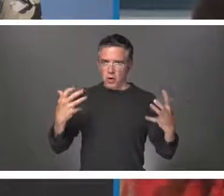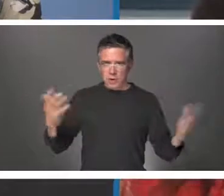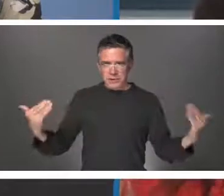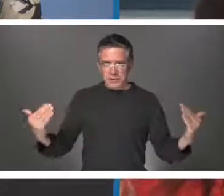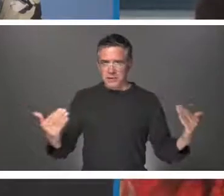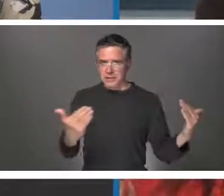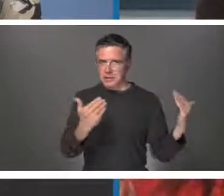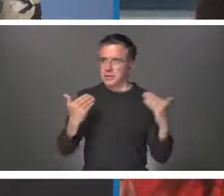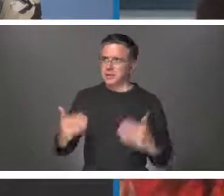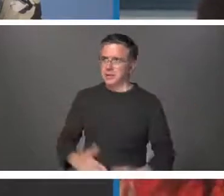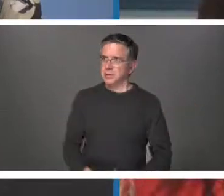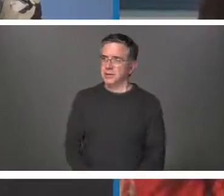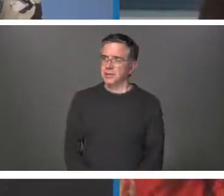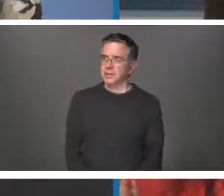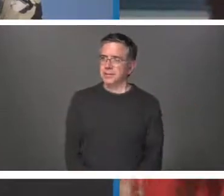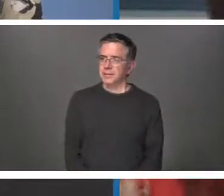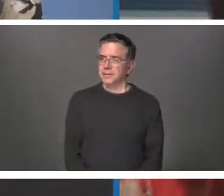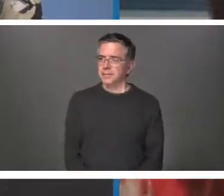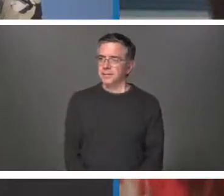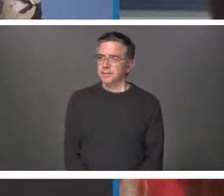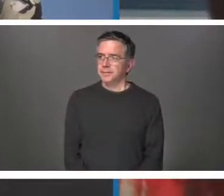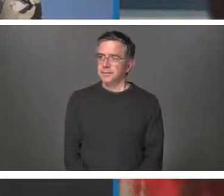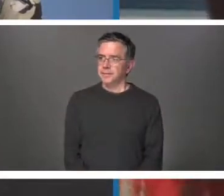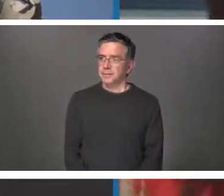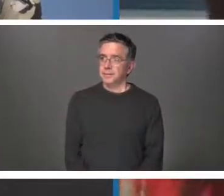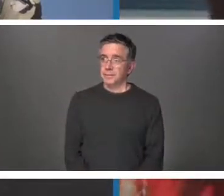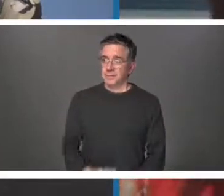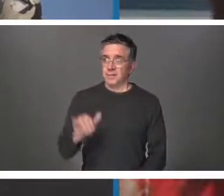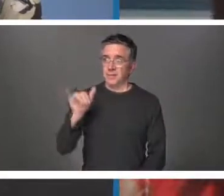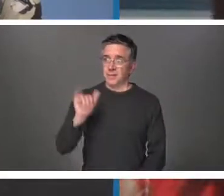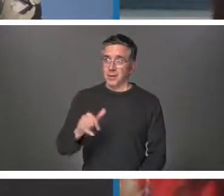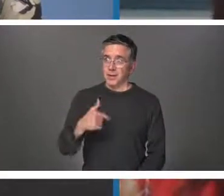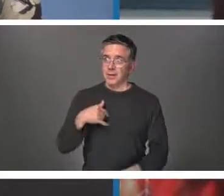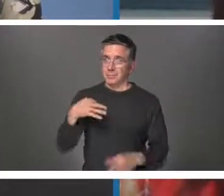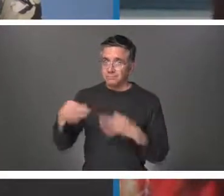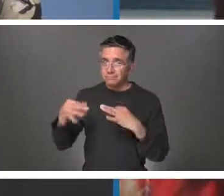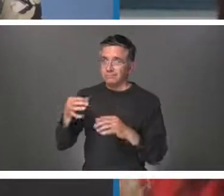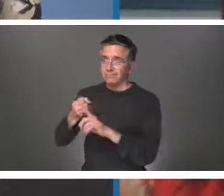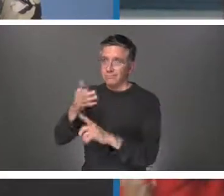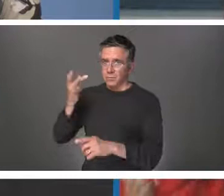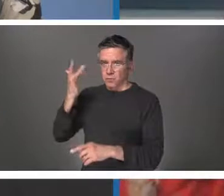and kind of help them learn their reasons why they might wanna get the vaccine.